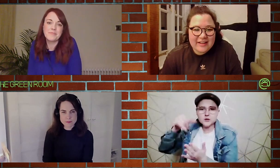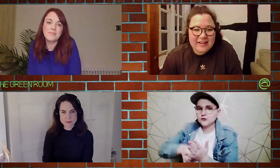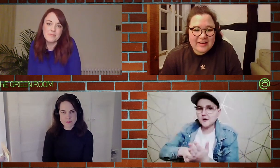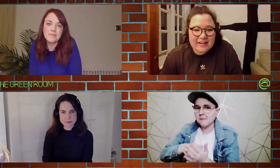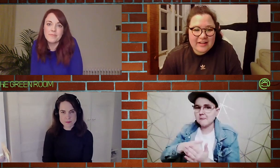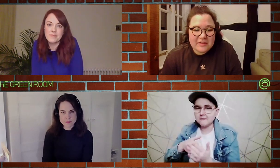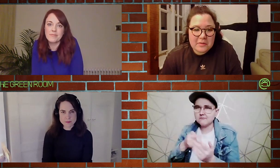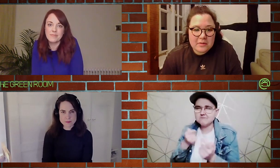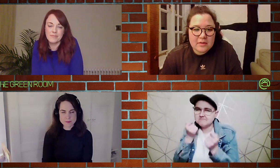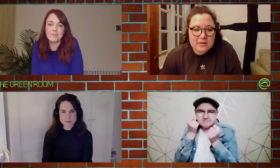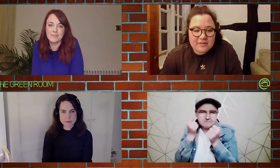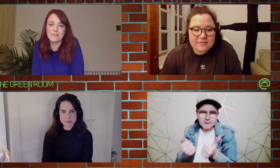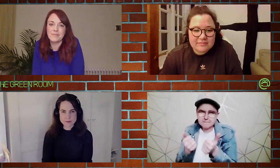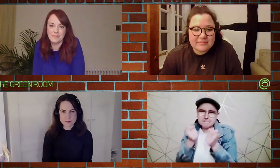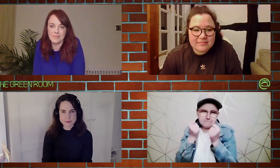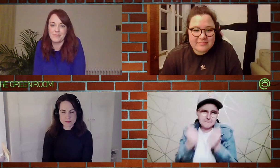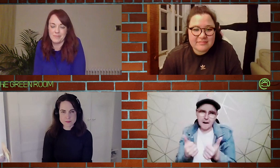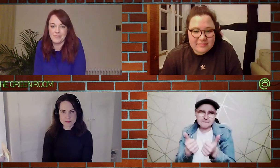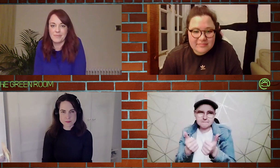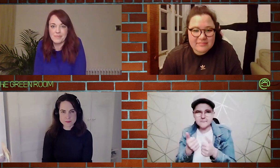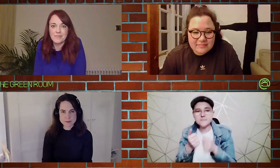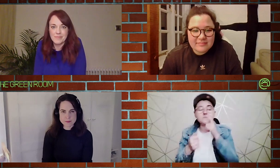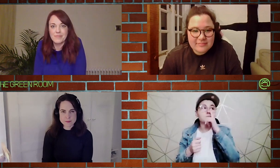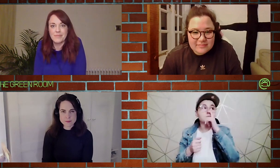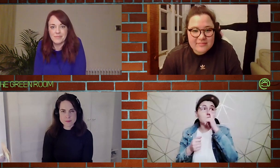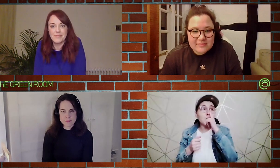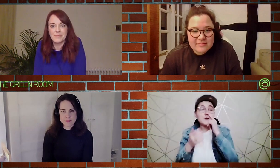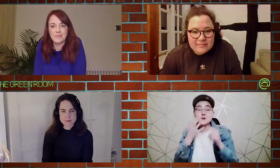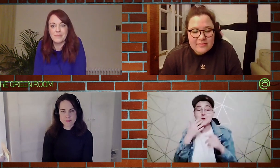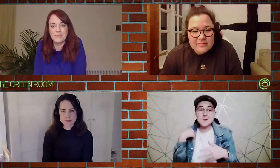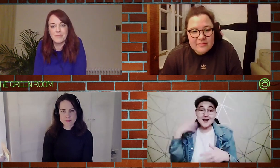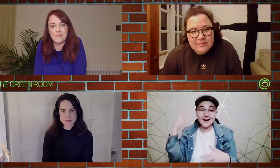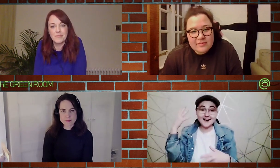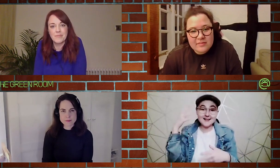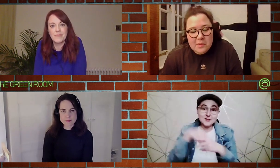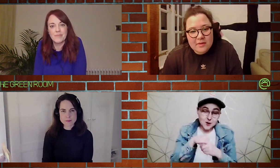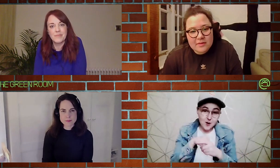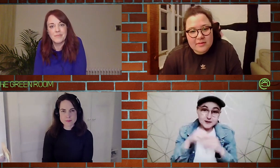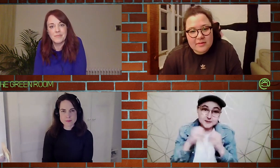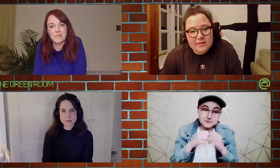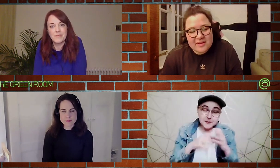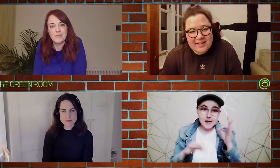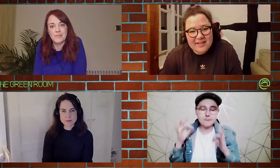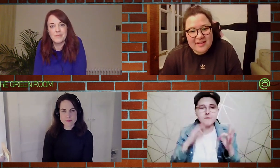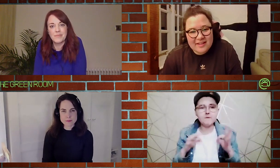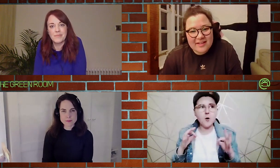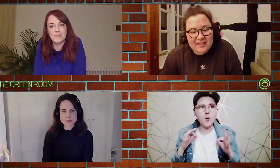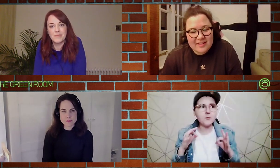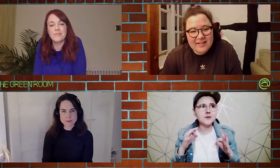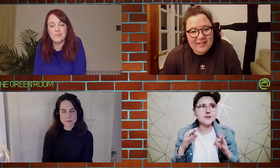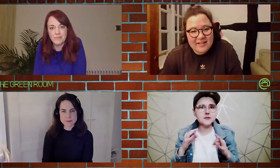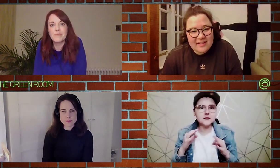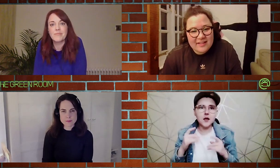We used to do a lot of work that was devised at the time and not very much script-based work.